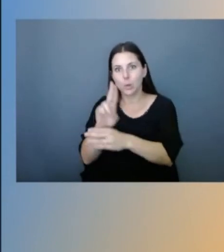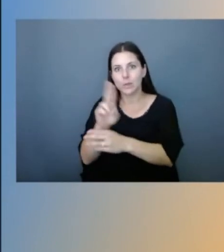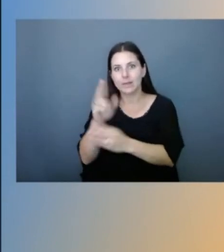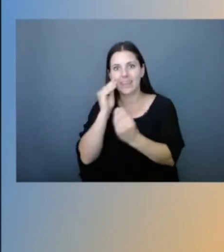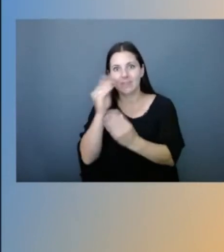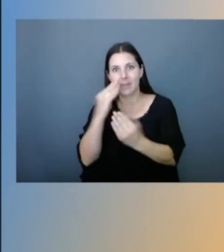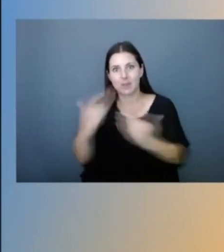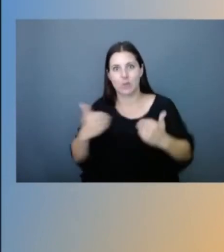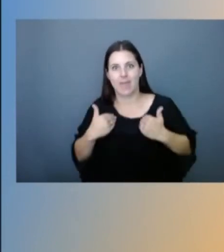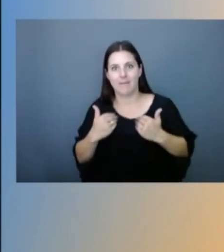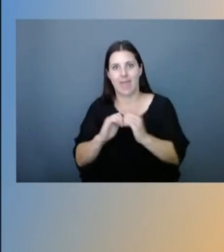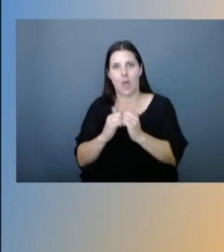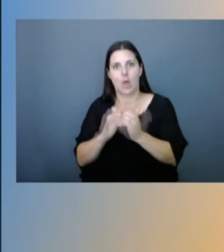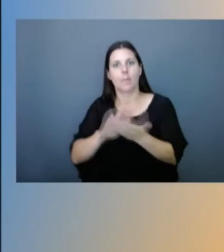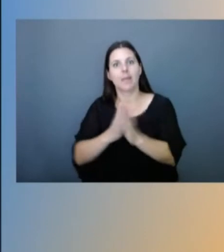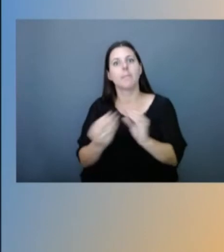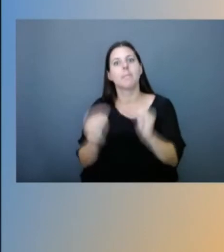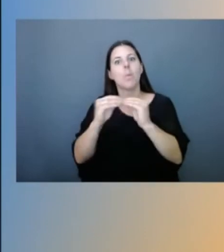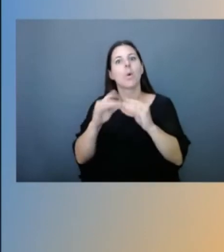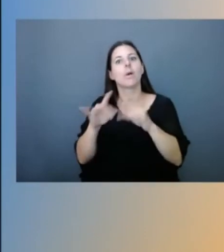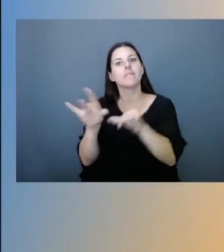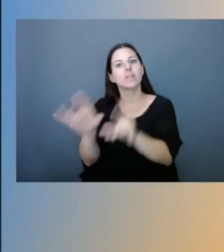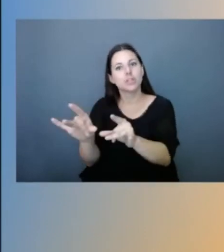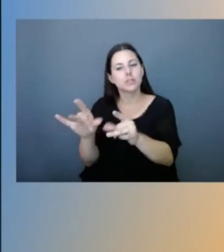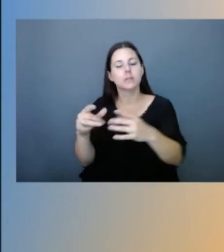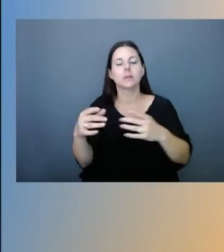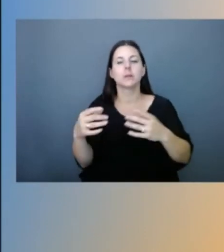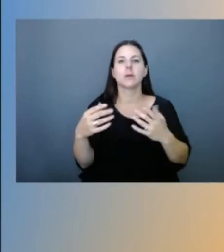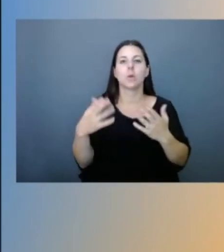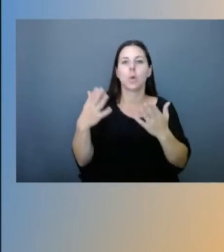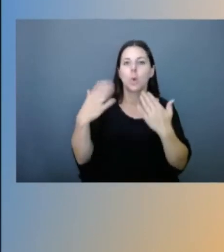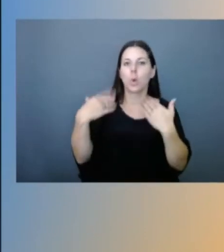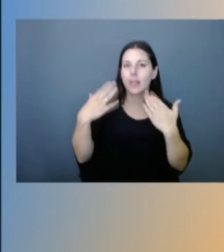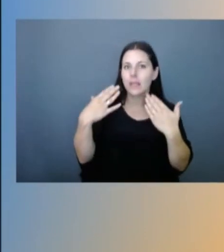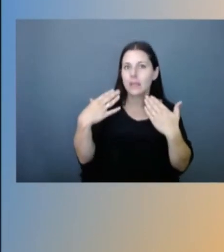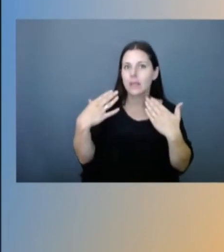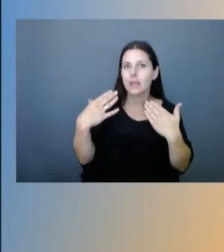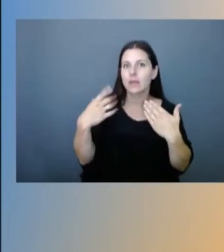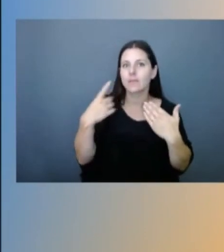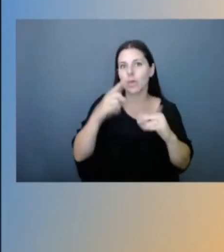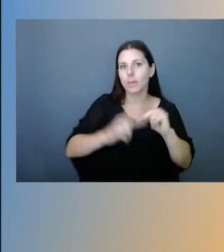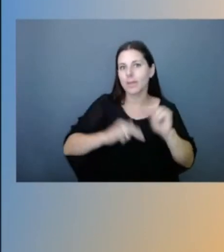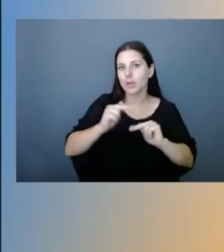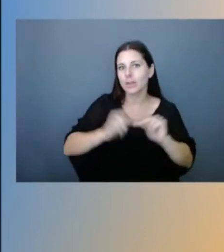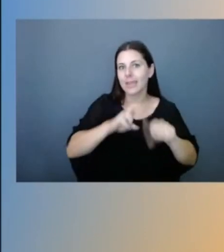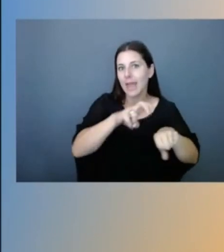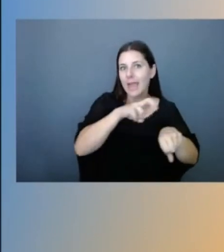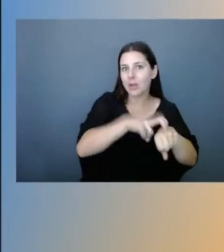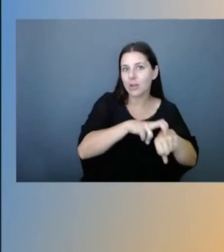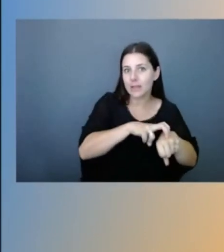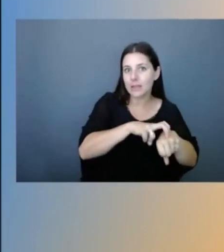whether it's what you mentioned about the cooling in our building in Ireland, or the usage of the potable water as well